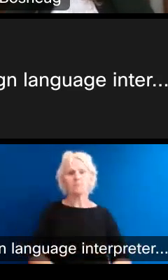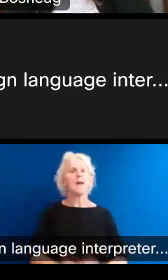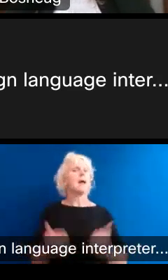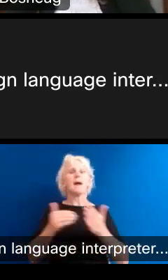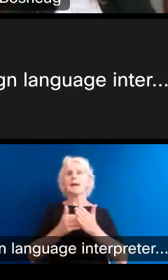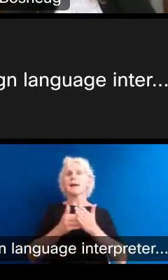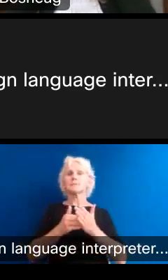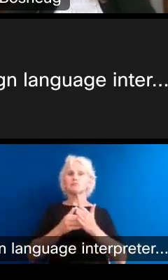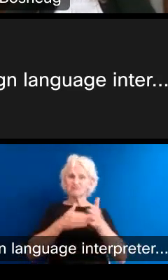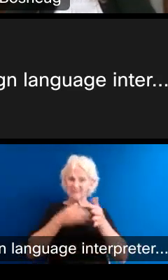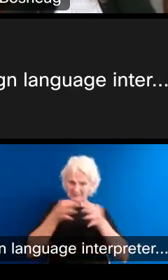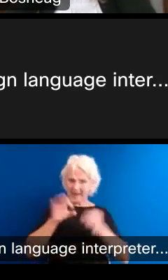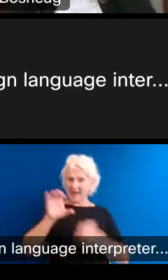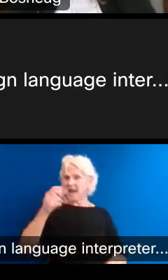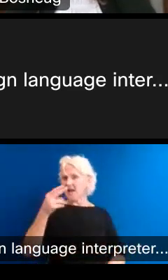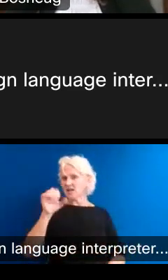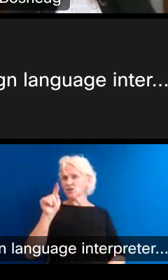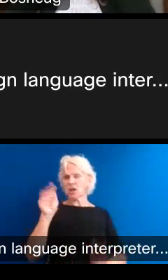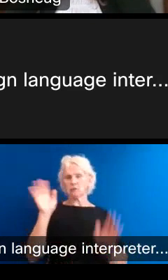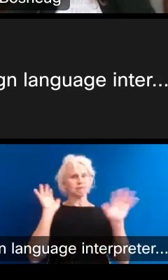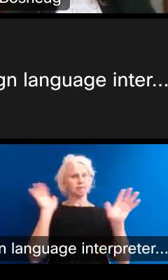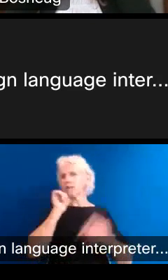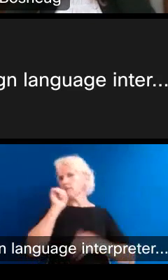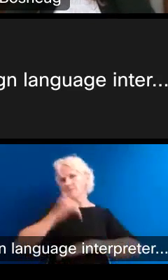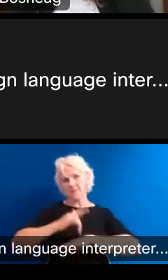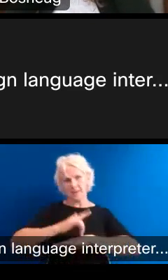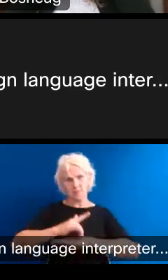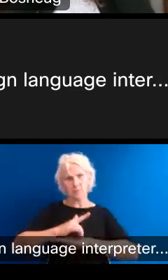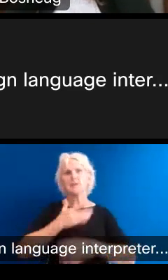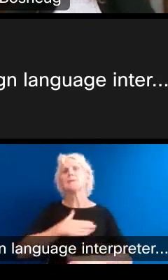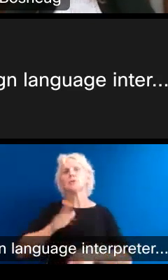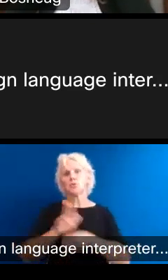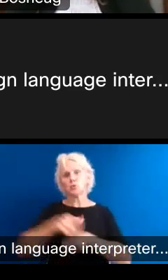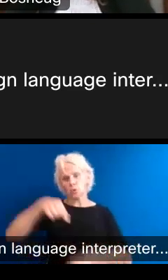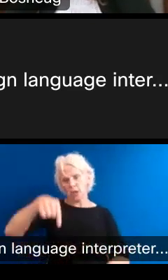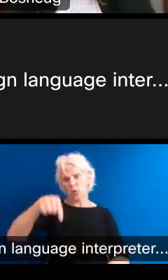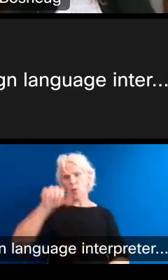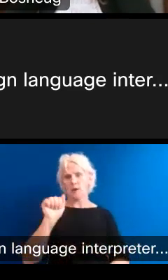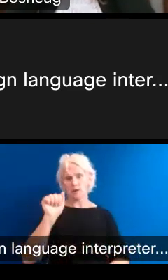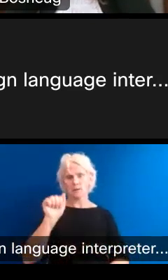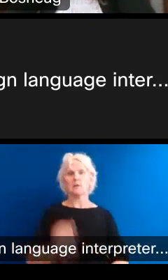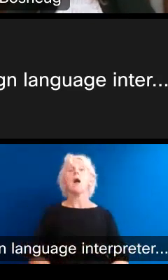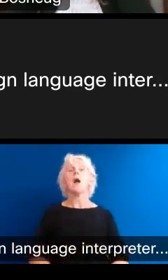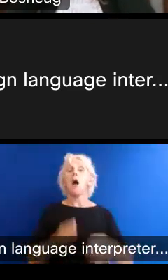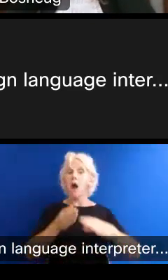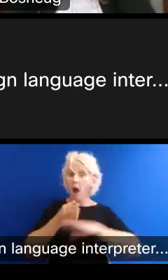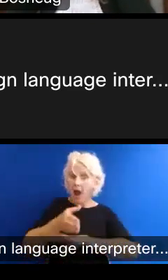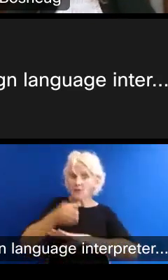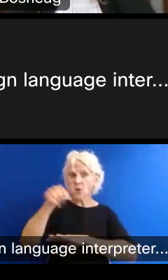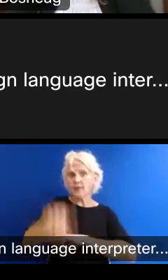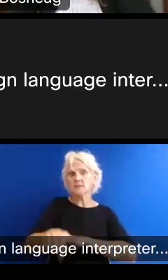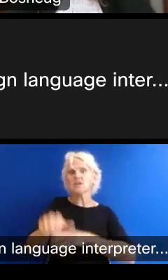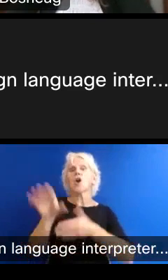please use the Q&A. And then following this webinar, the recording, the slides and a summary